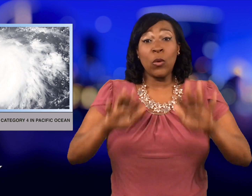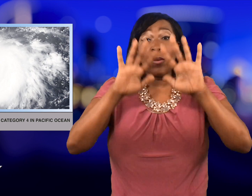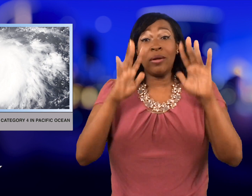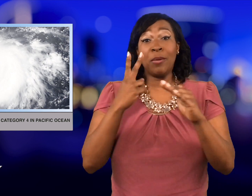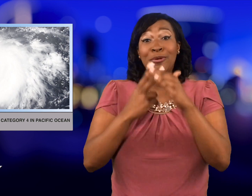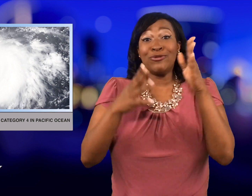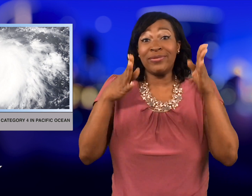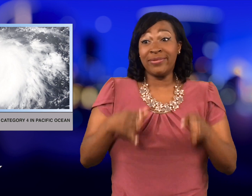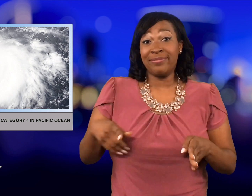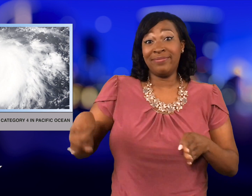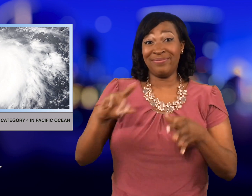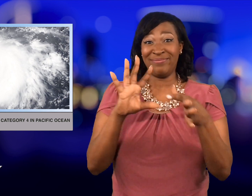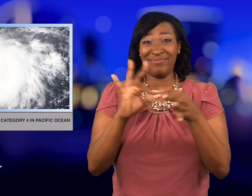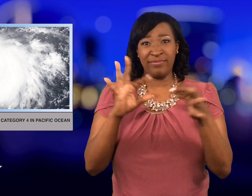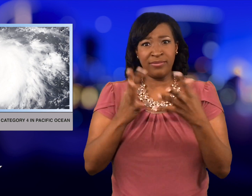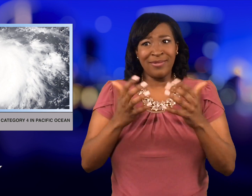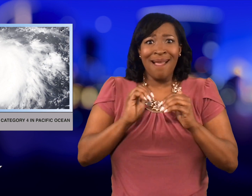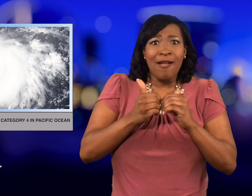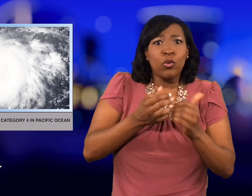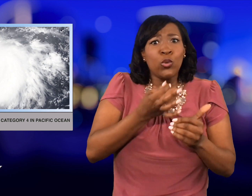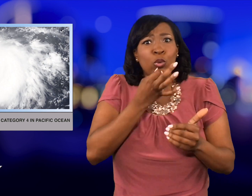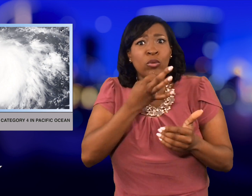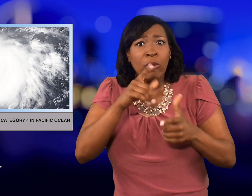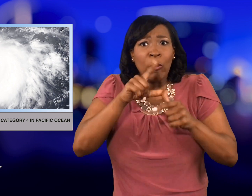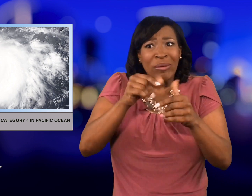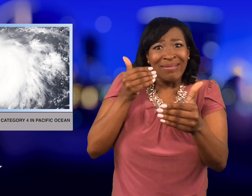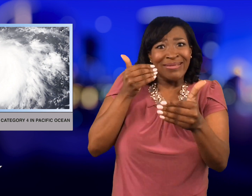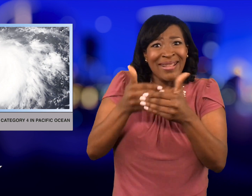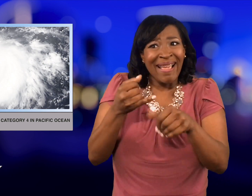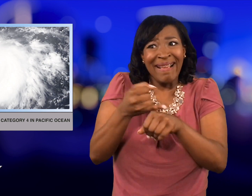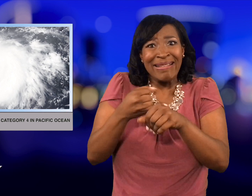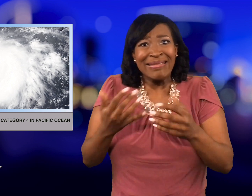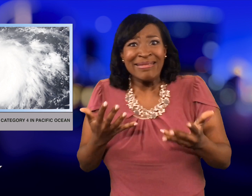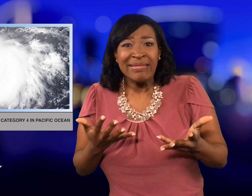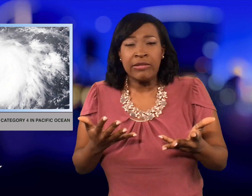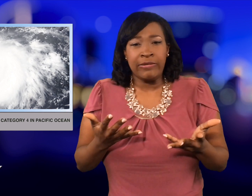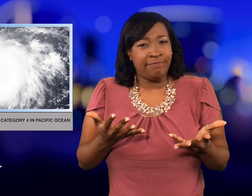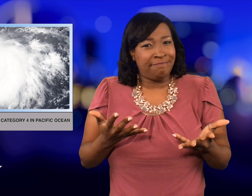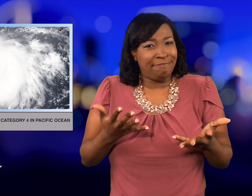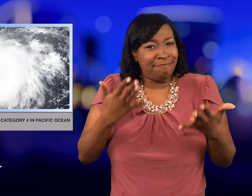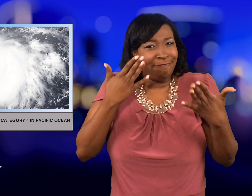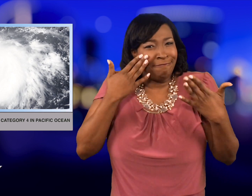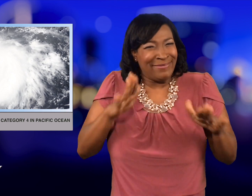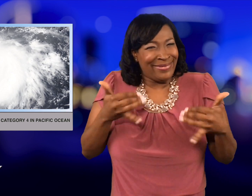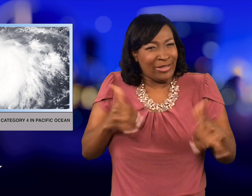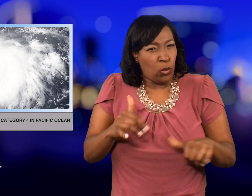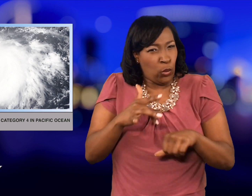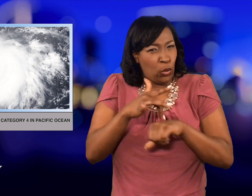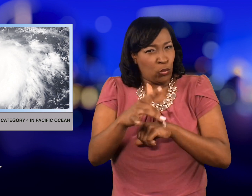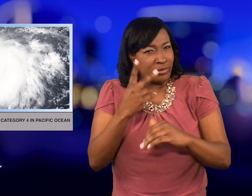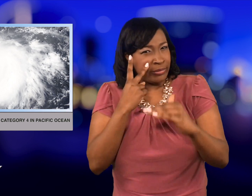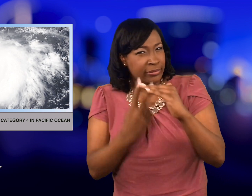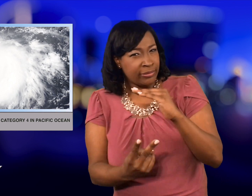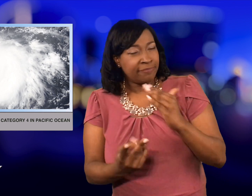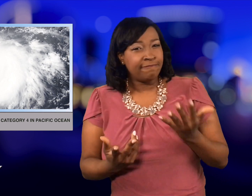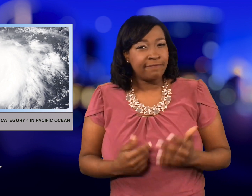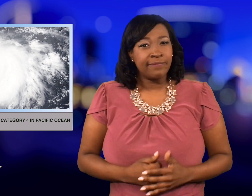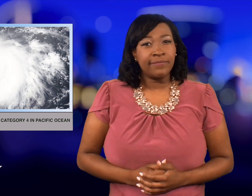Forecasters say it's still too early to tell how close it will get.